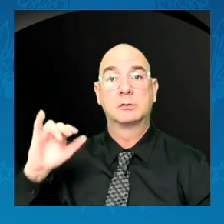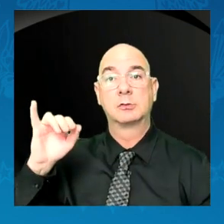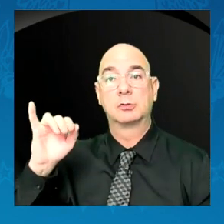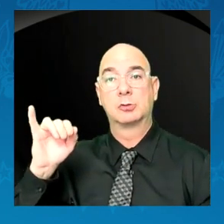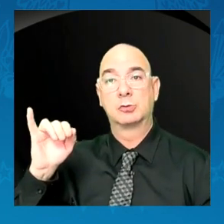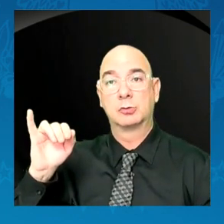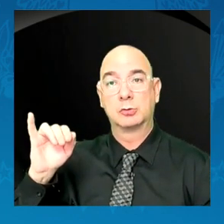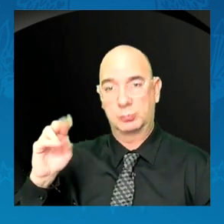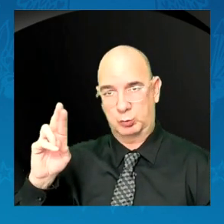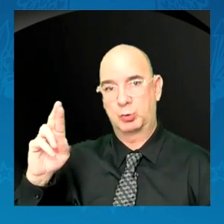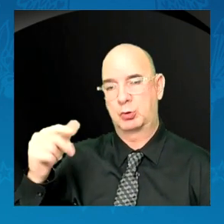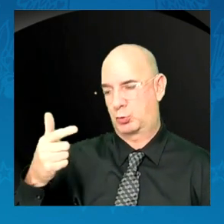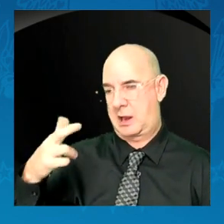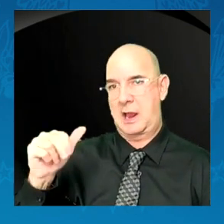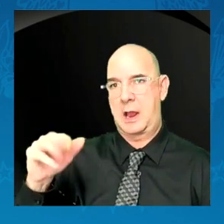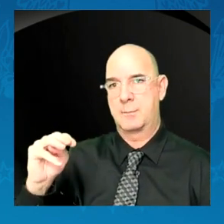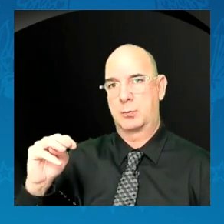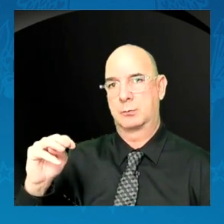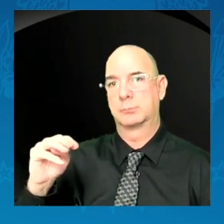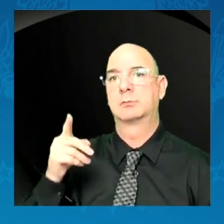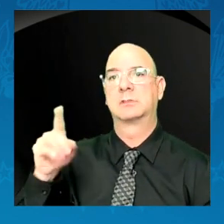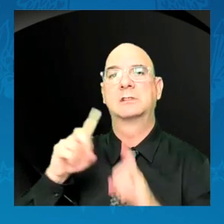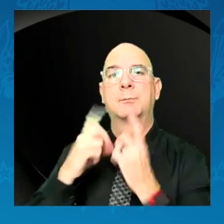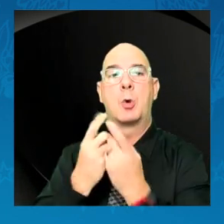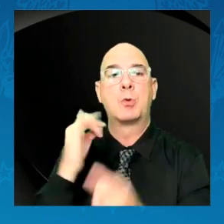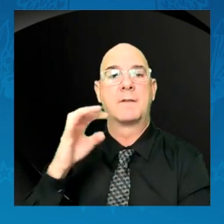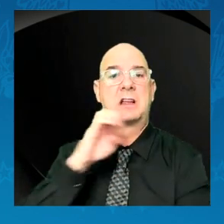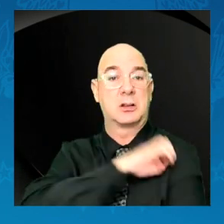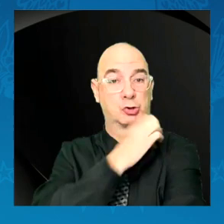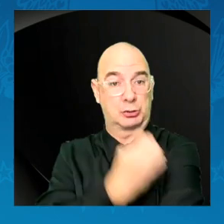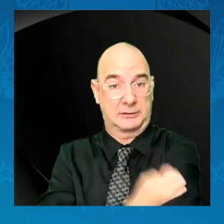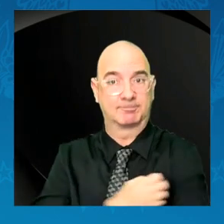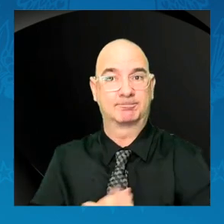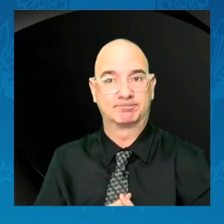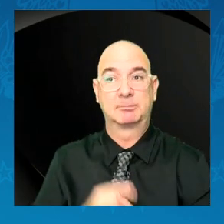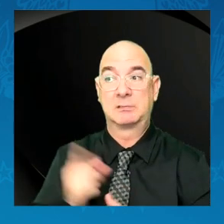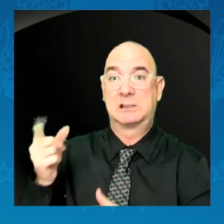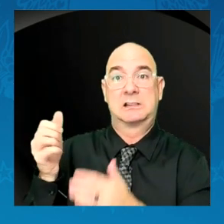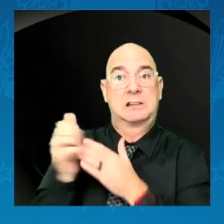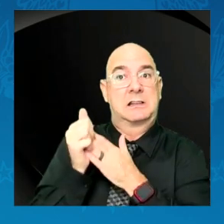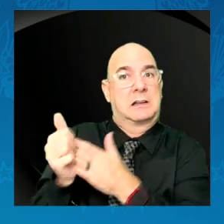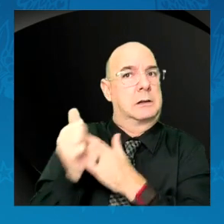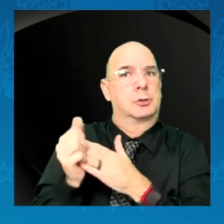and is really as a leader on the forefront of so many of the biggest challenges,